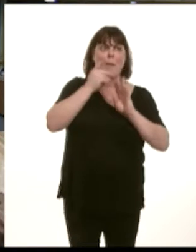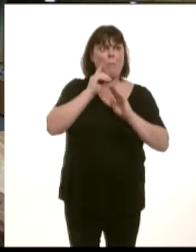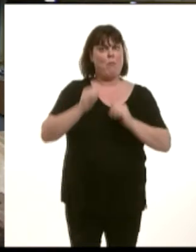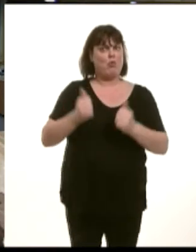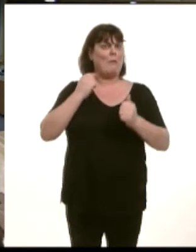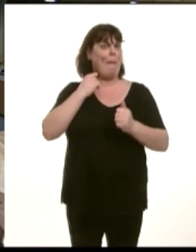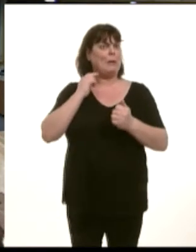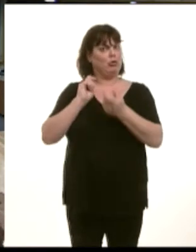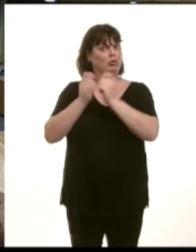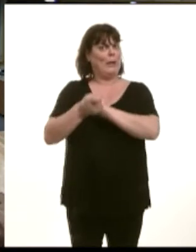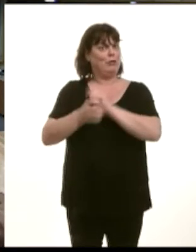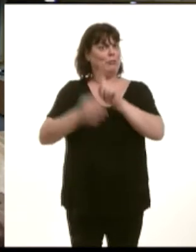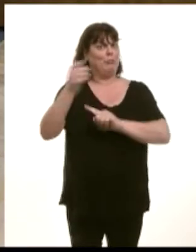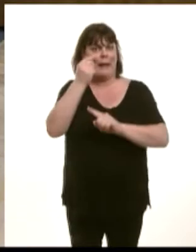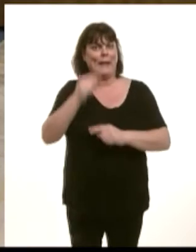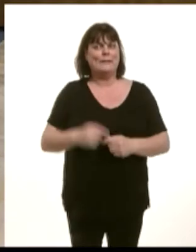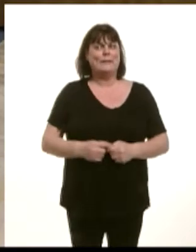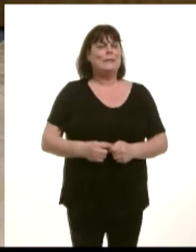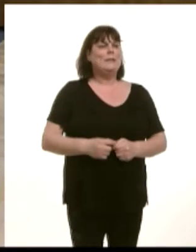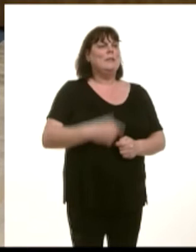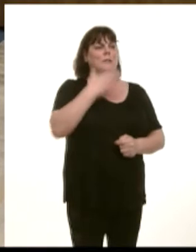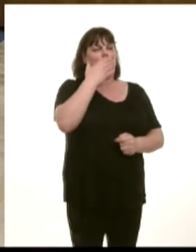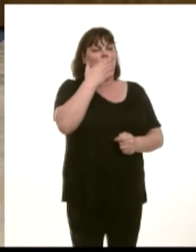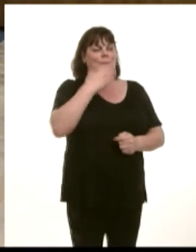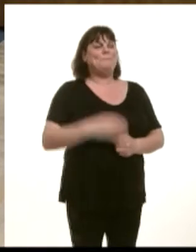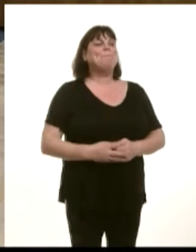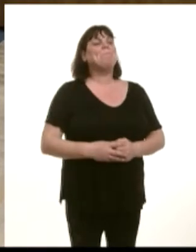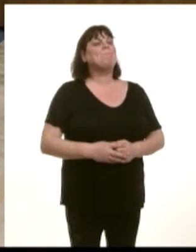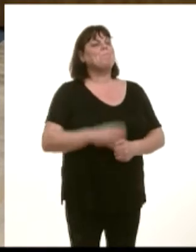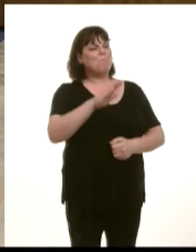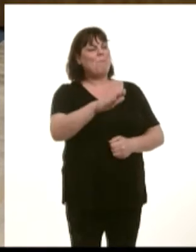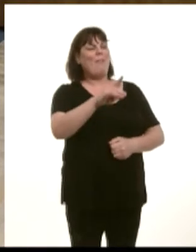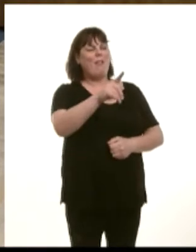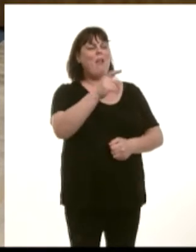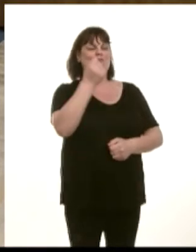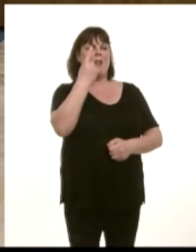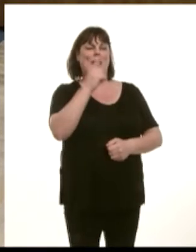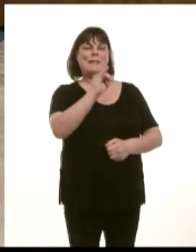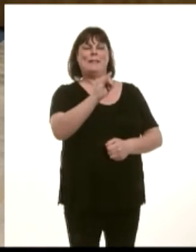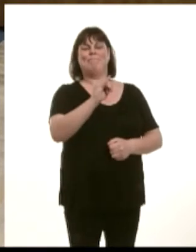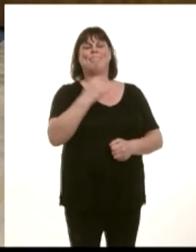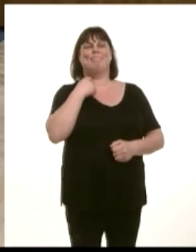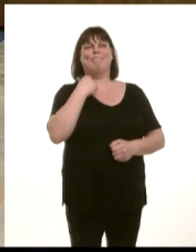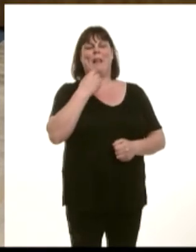I’m sure that help is at hand for the Member to deal with his unfortunate condition. He makes an important point.